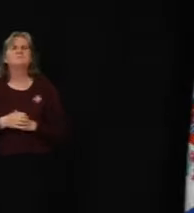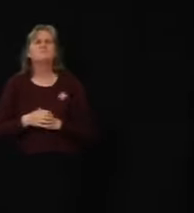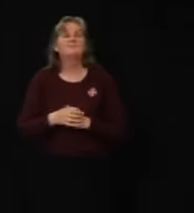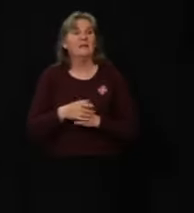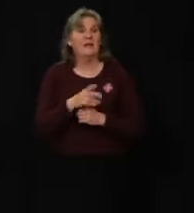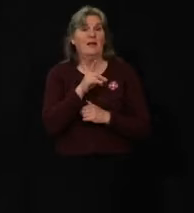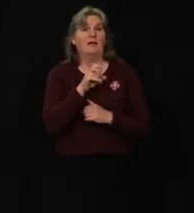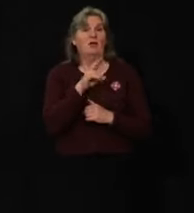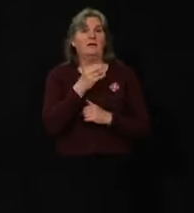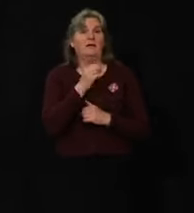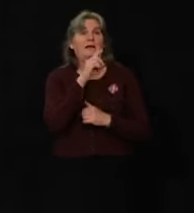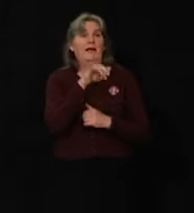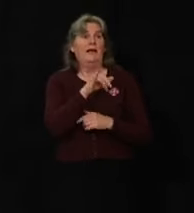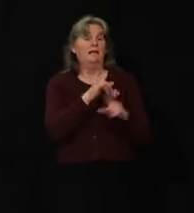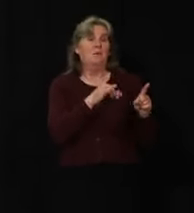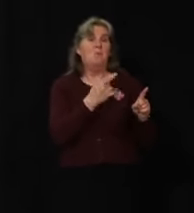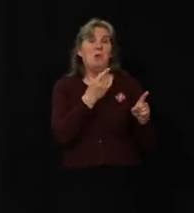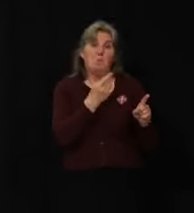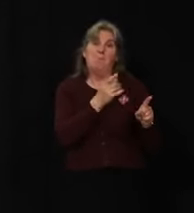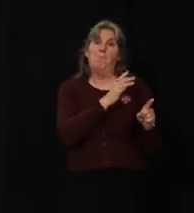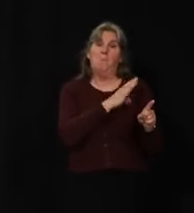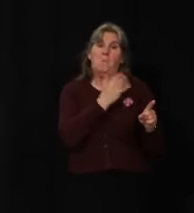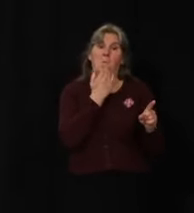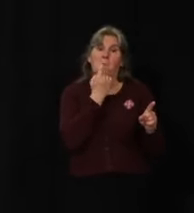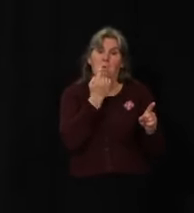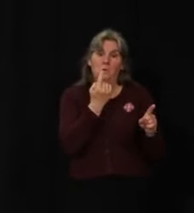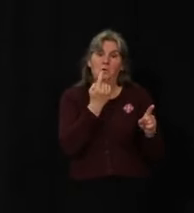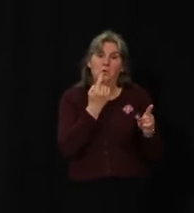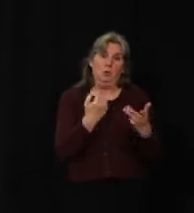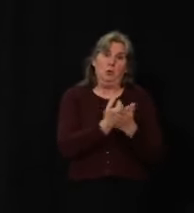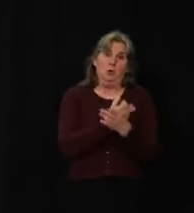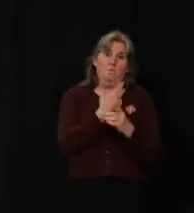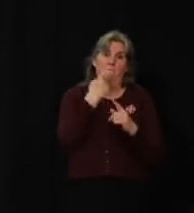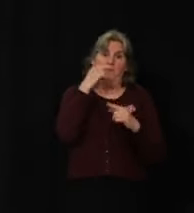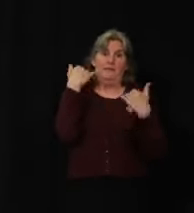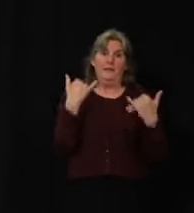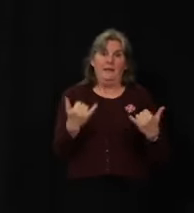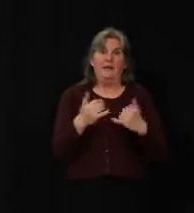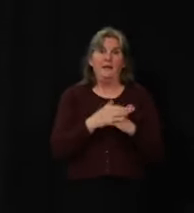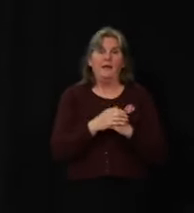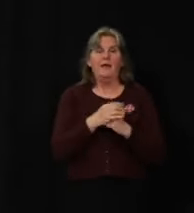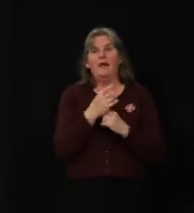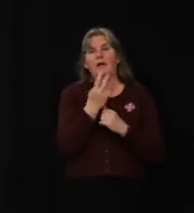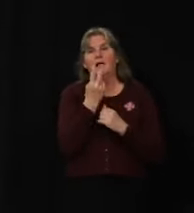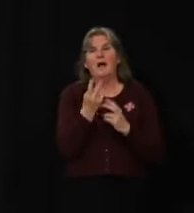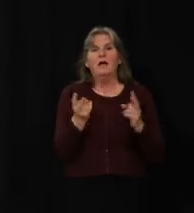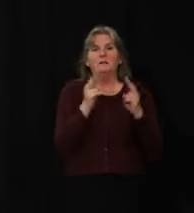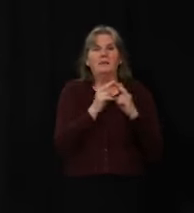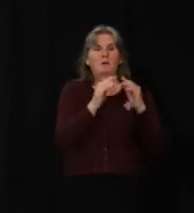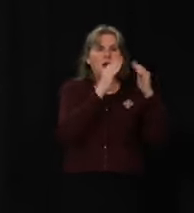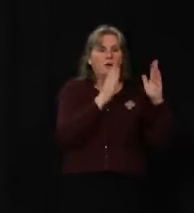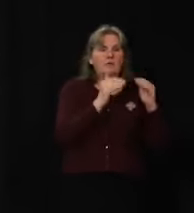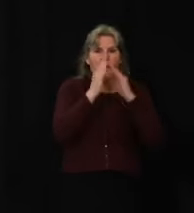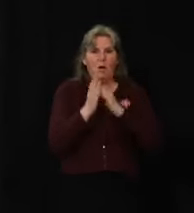delivery services but like other businesses must now submit an operational plan to environmental health by May